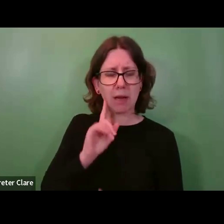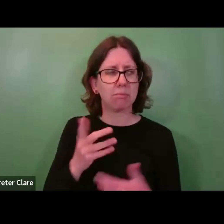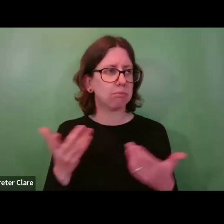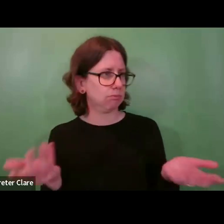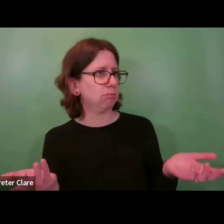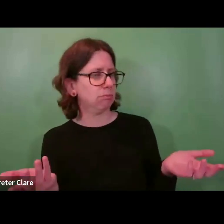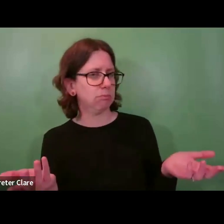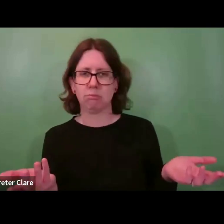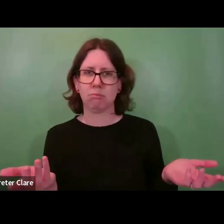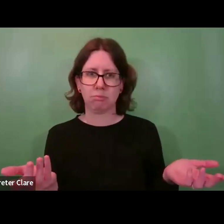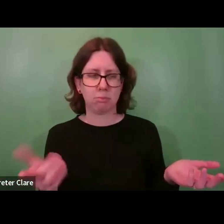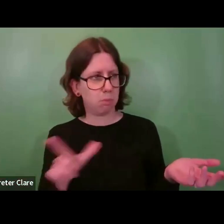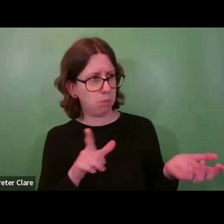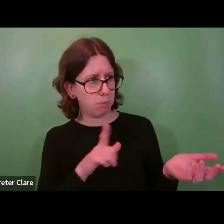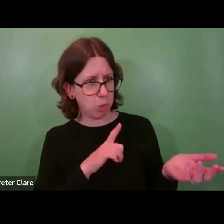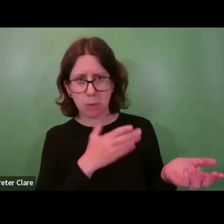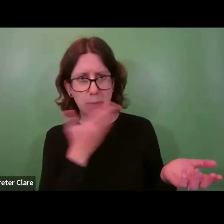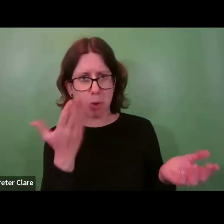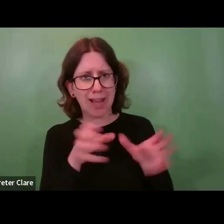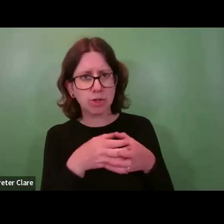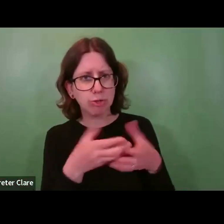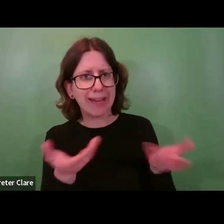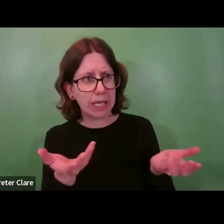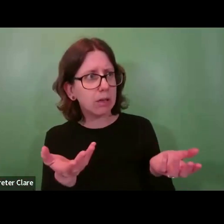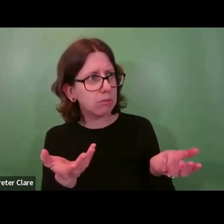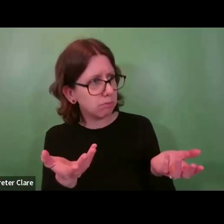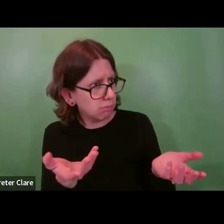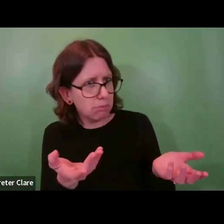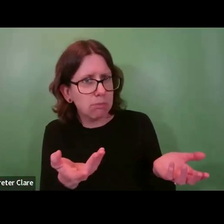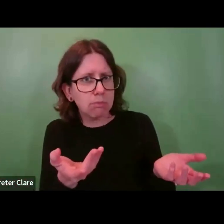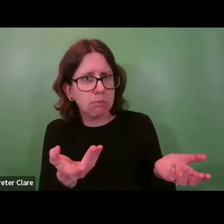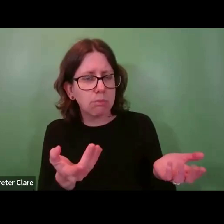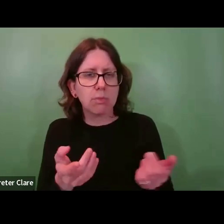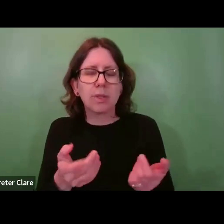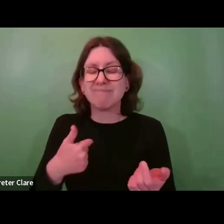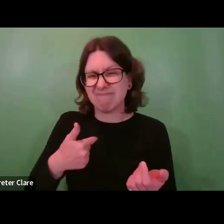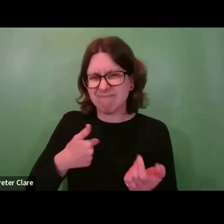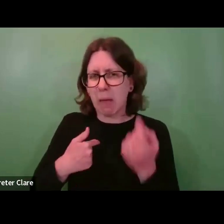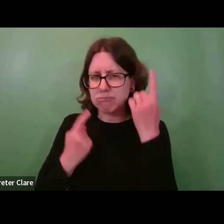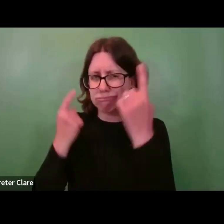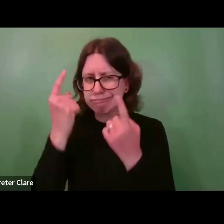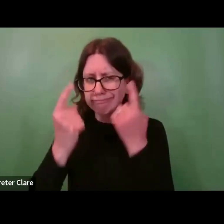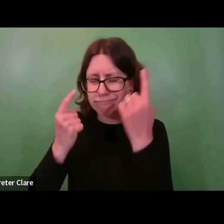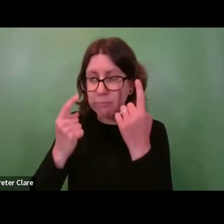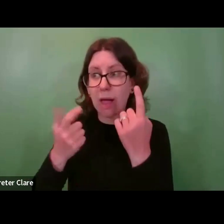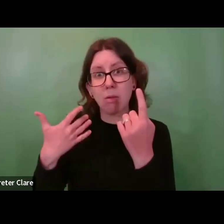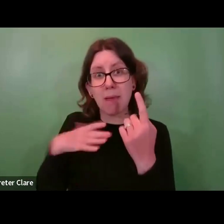That'll be because you don't have a category for them. So I went away and I approached people in different countries